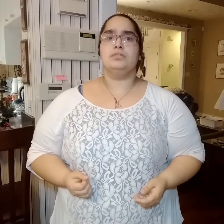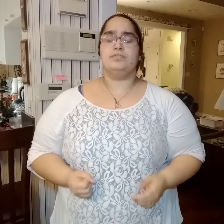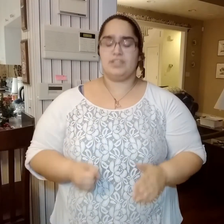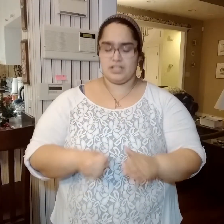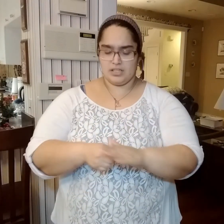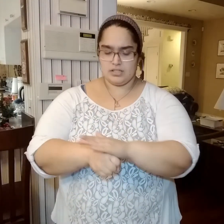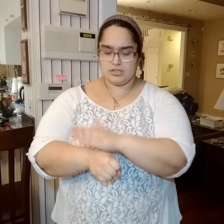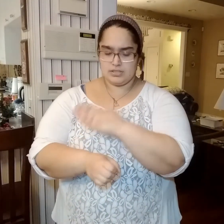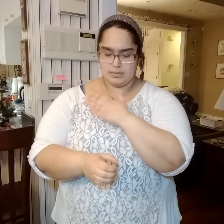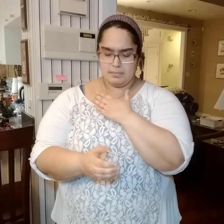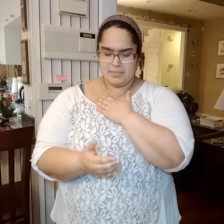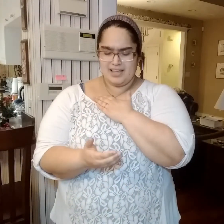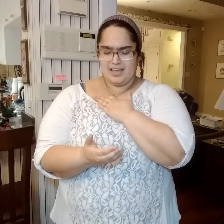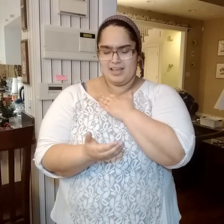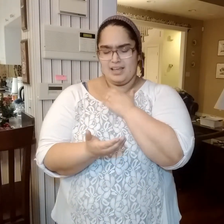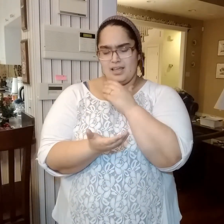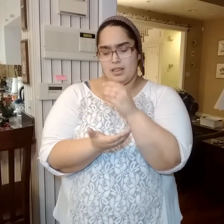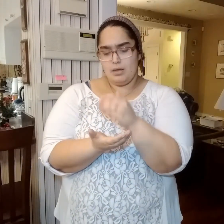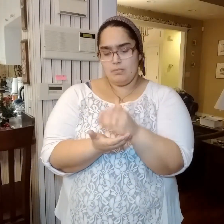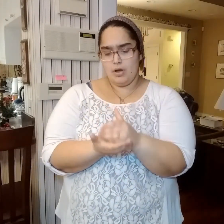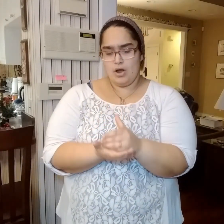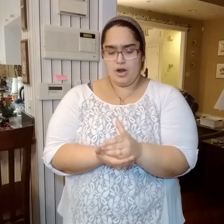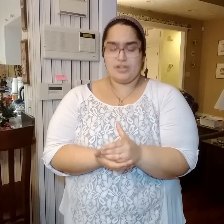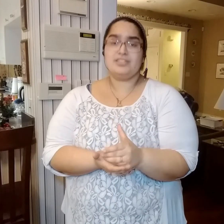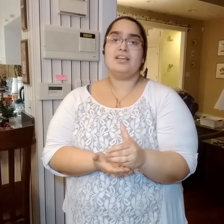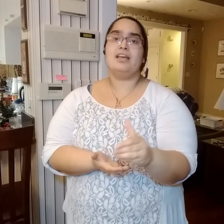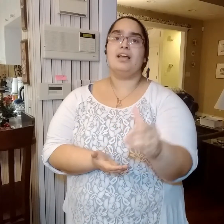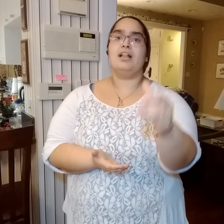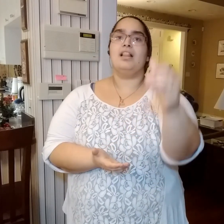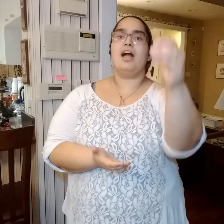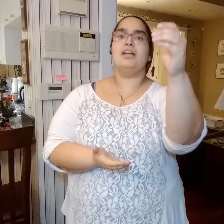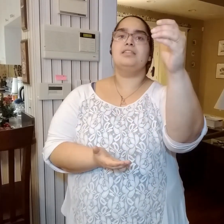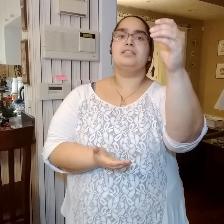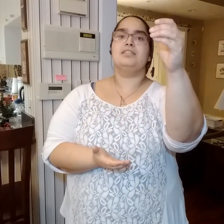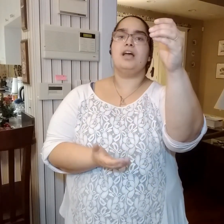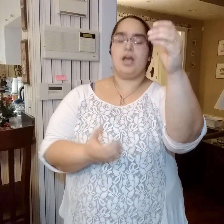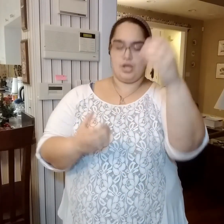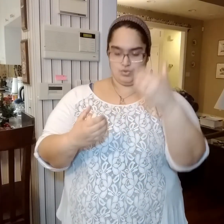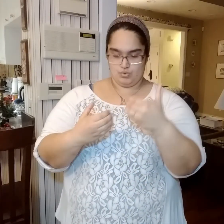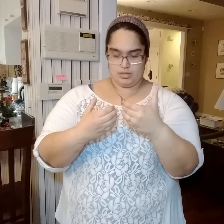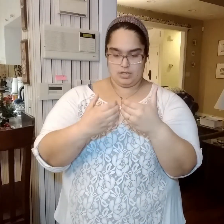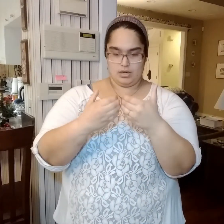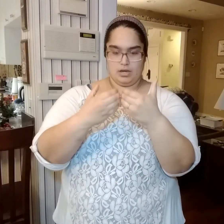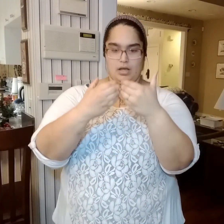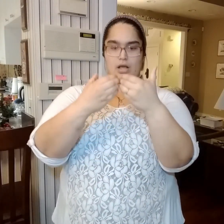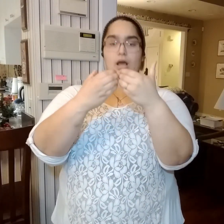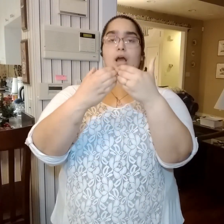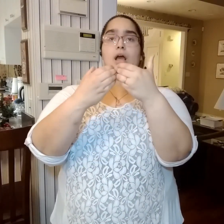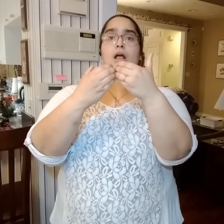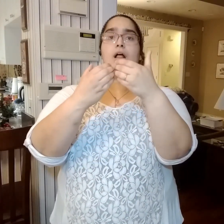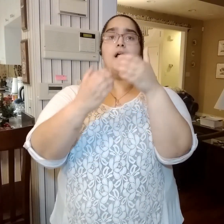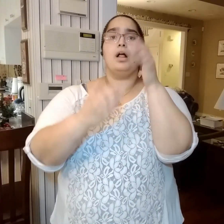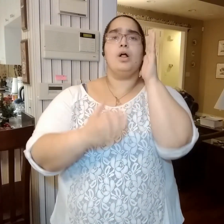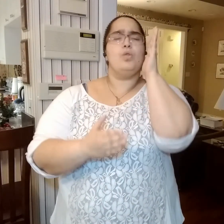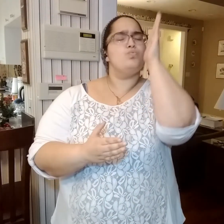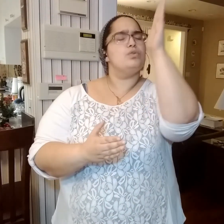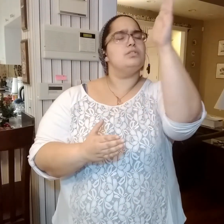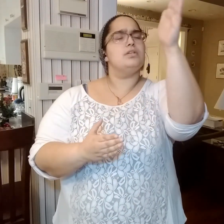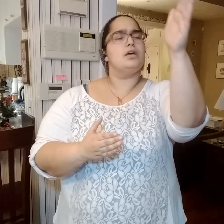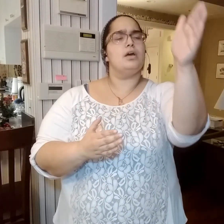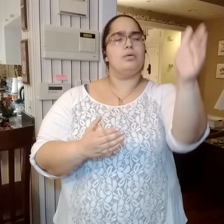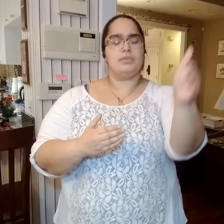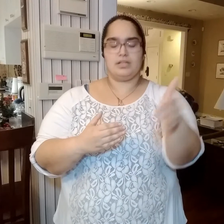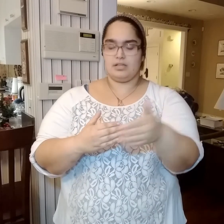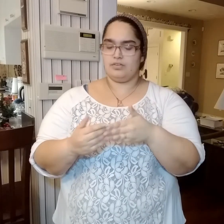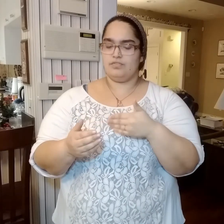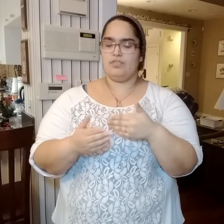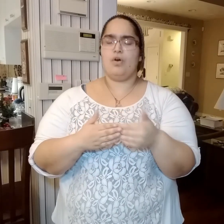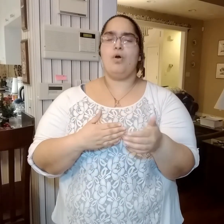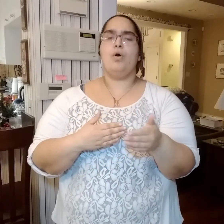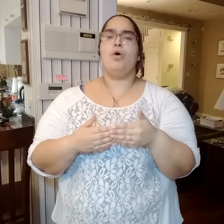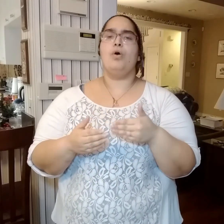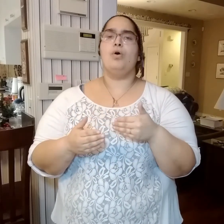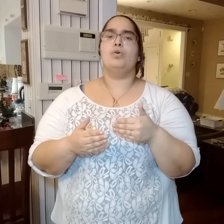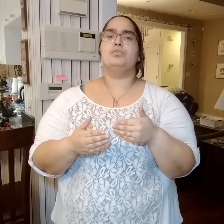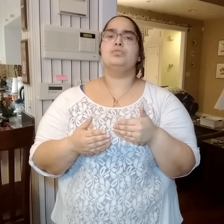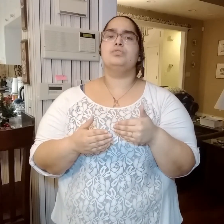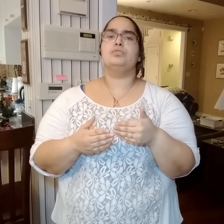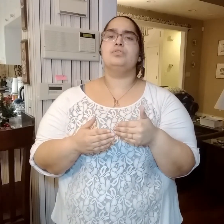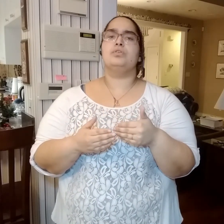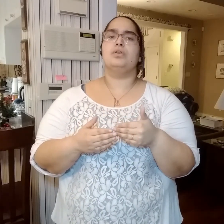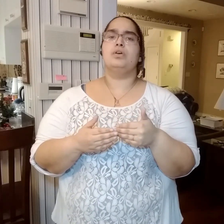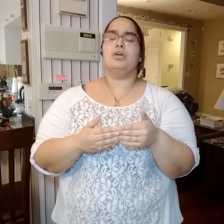Fill to me the parting glass and drink a health whate'er befalls.